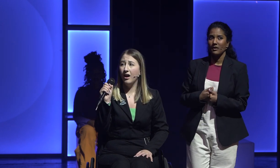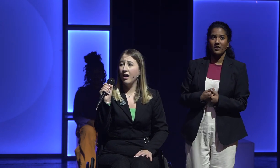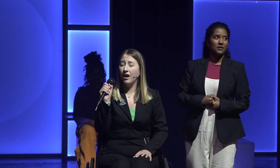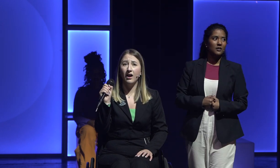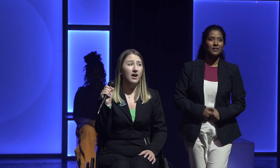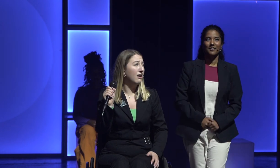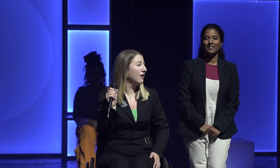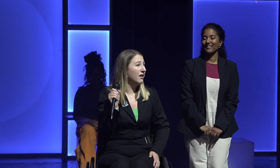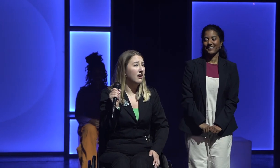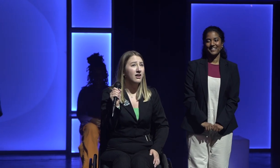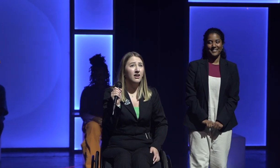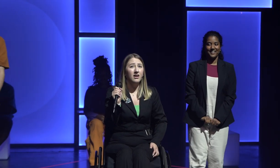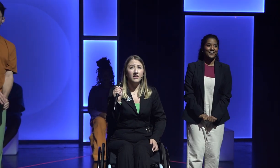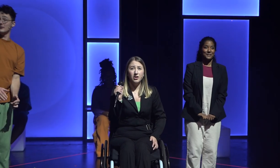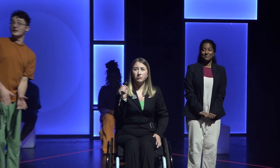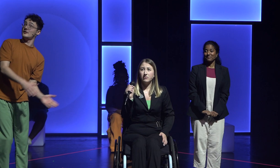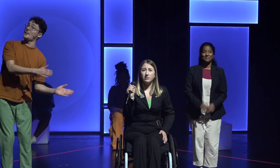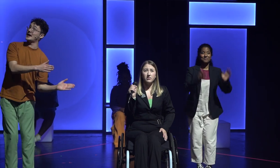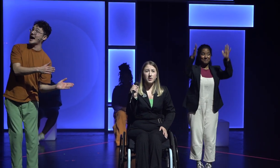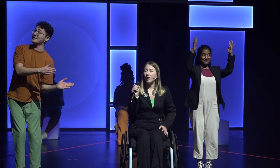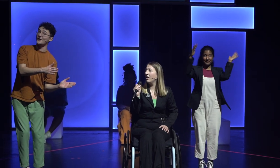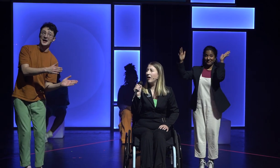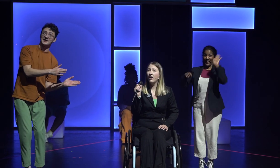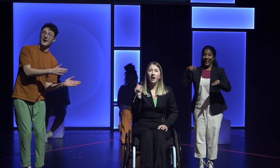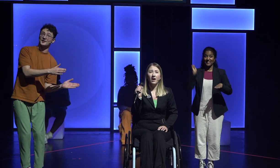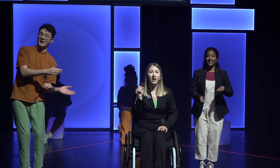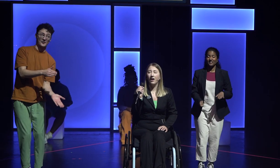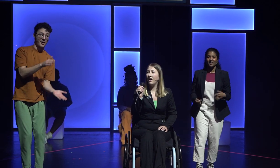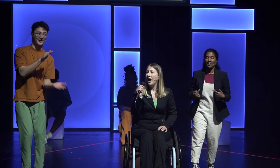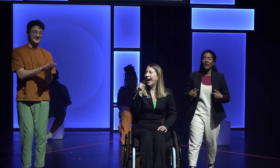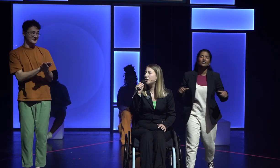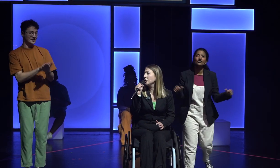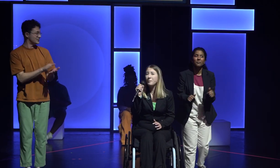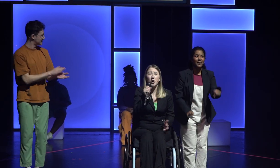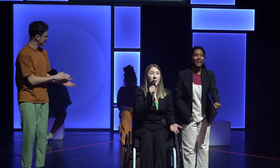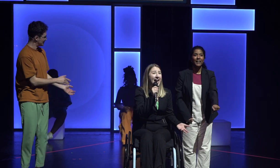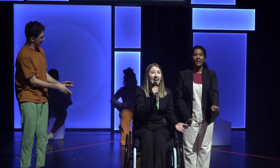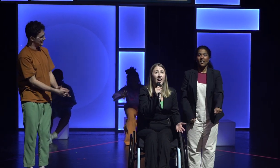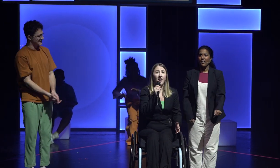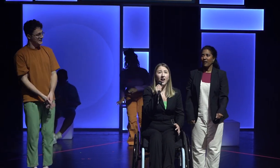A big hand for Katy Carter everyone! - I shouldn't be up here.